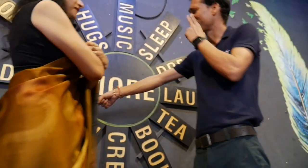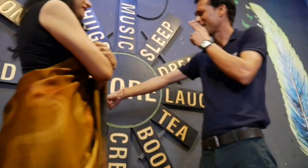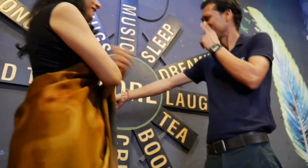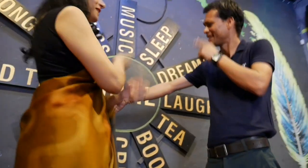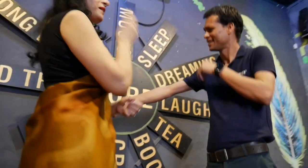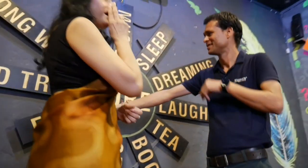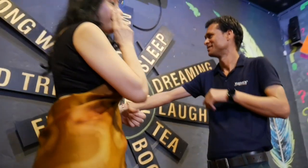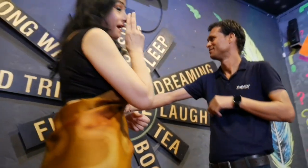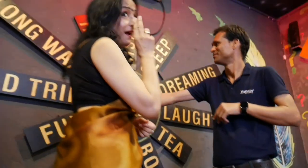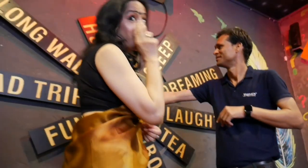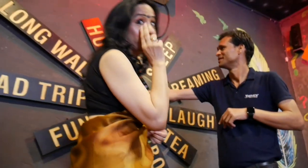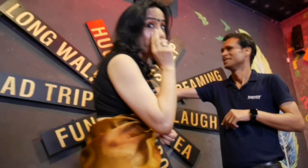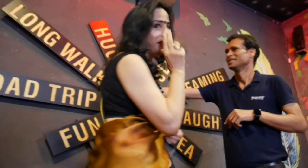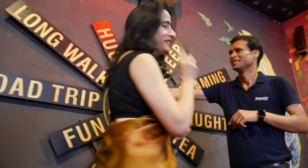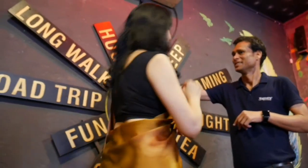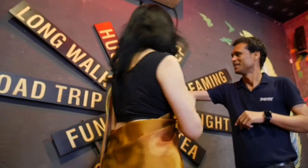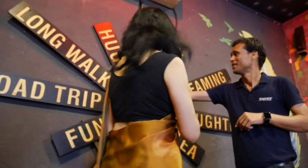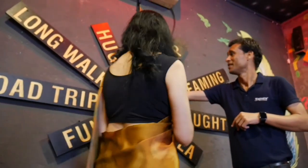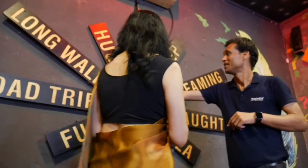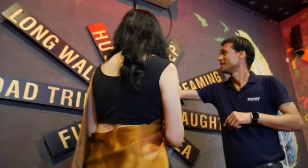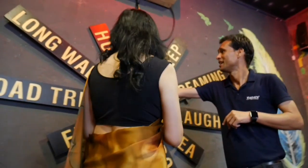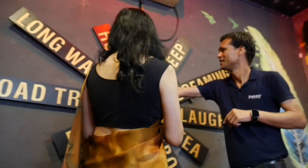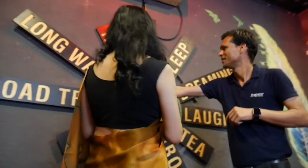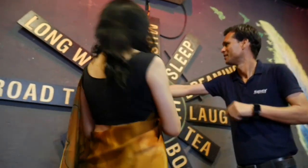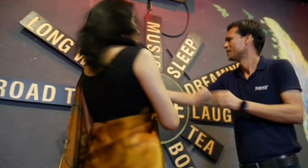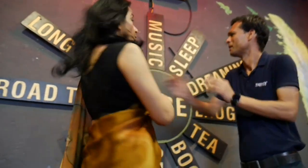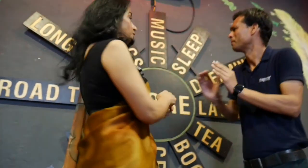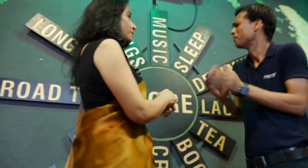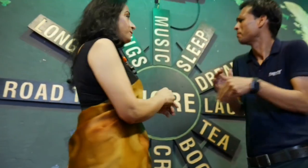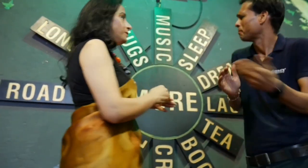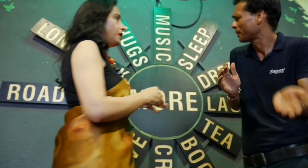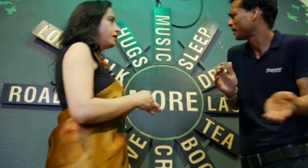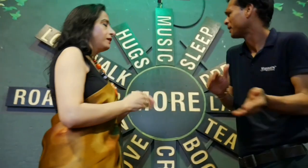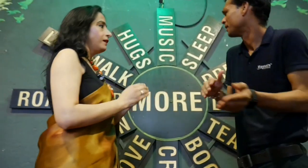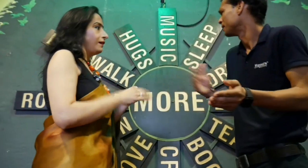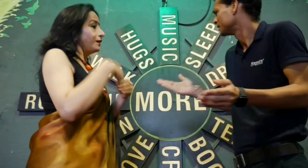fun road trip